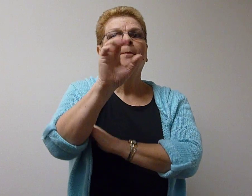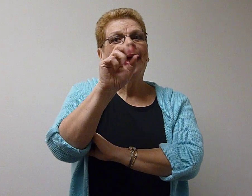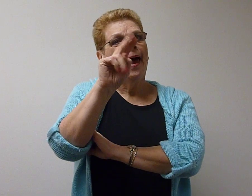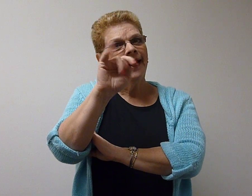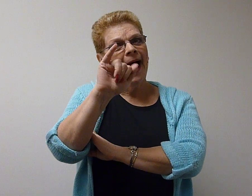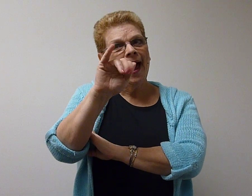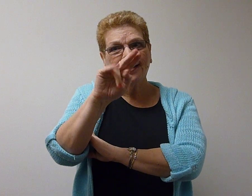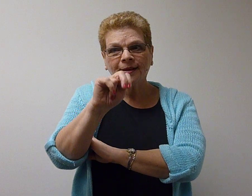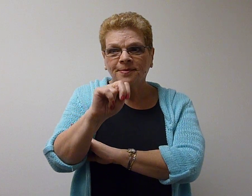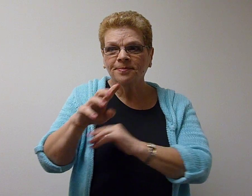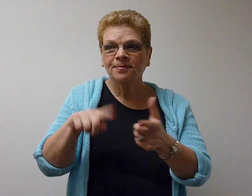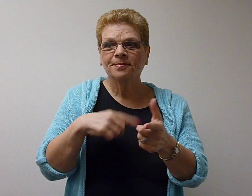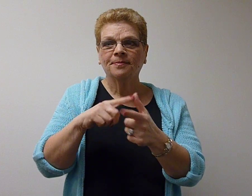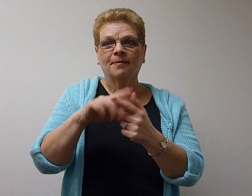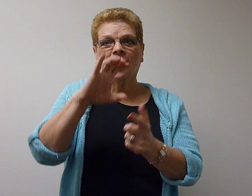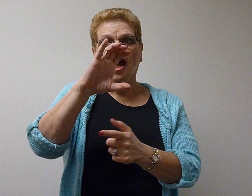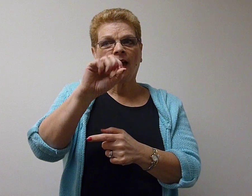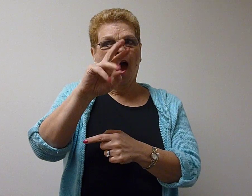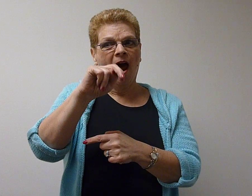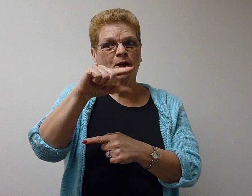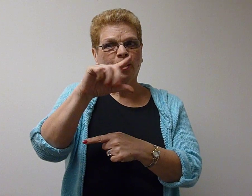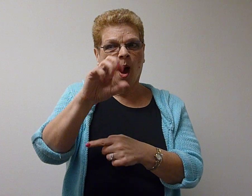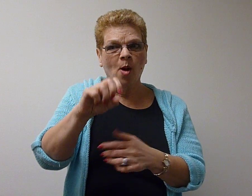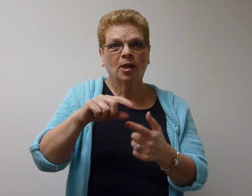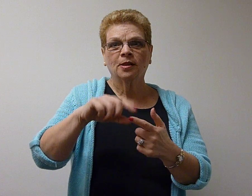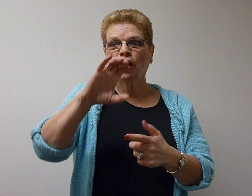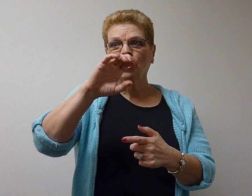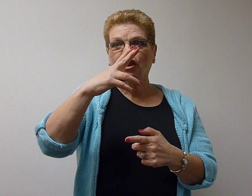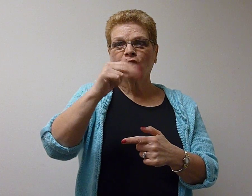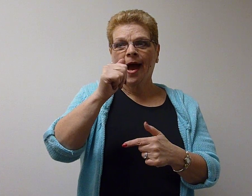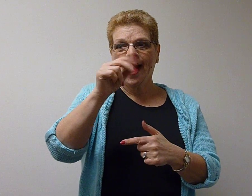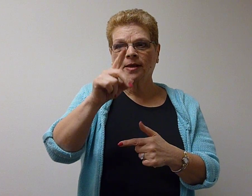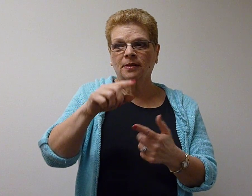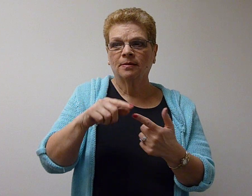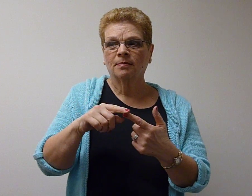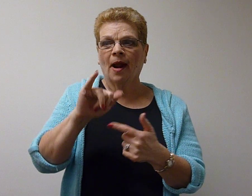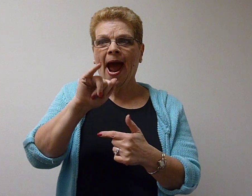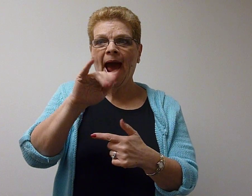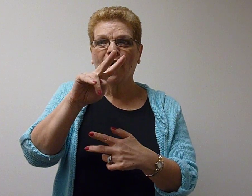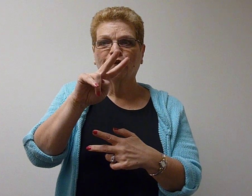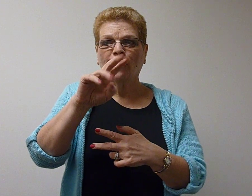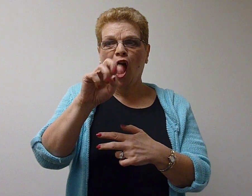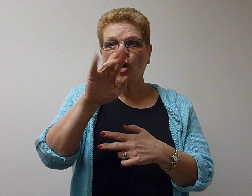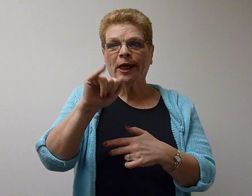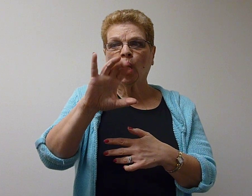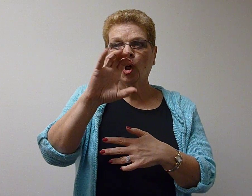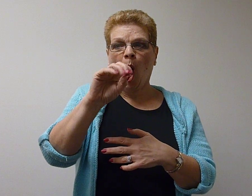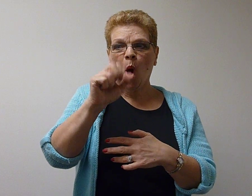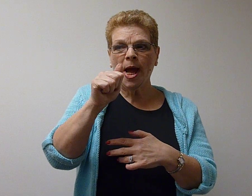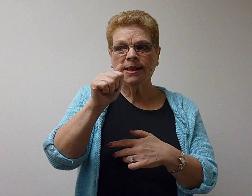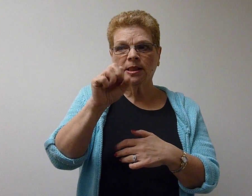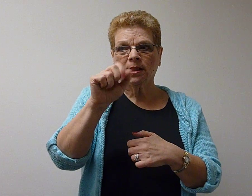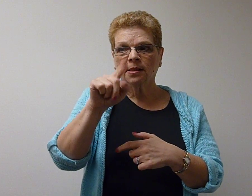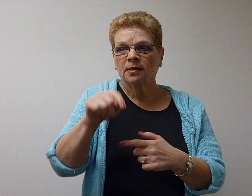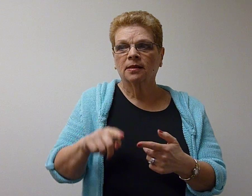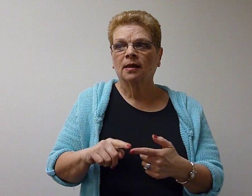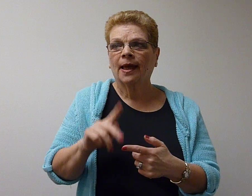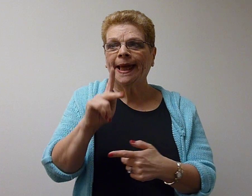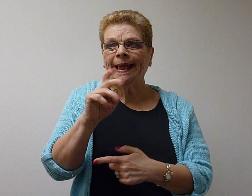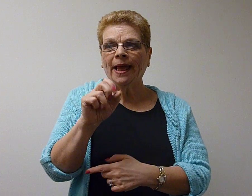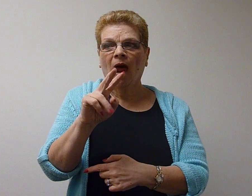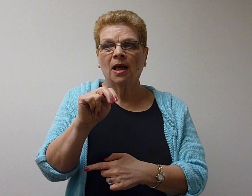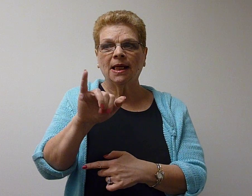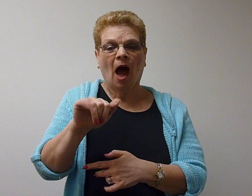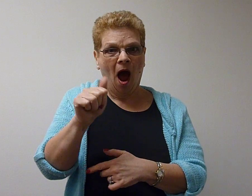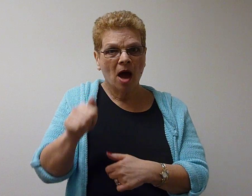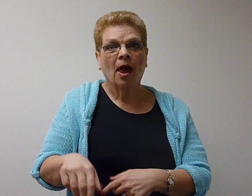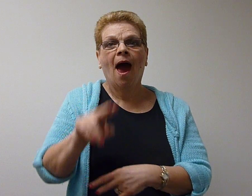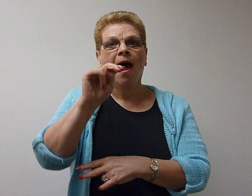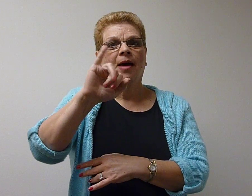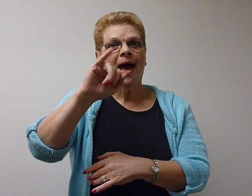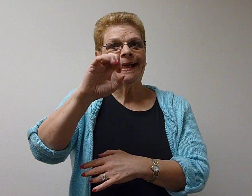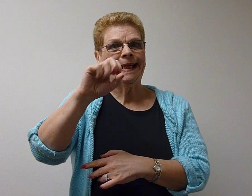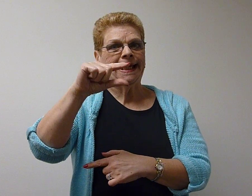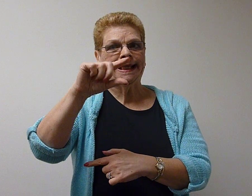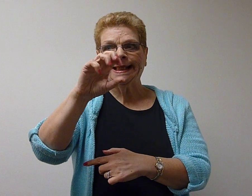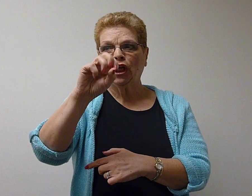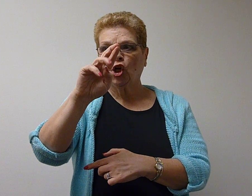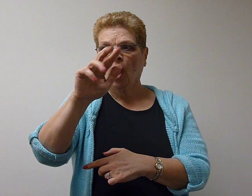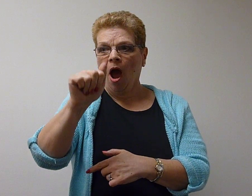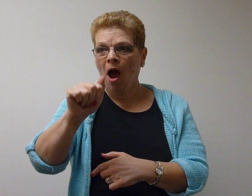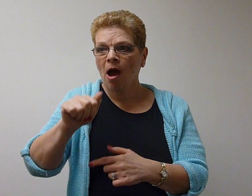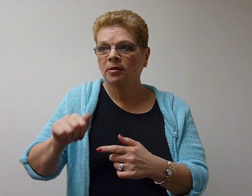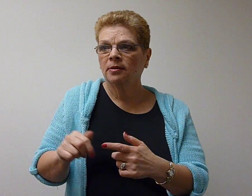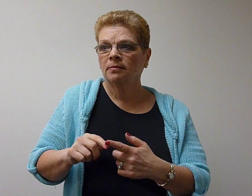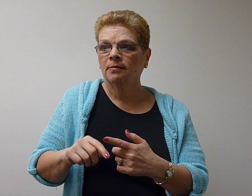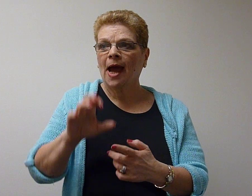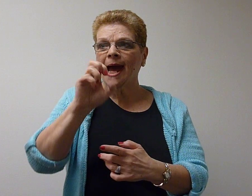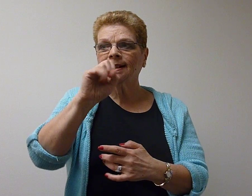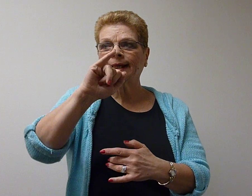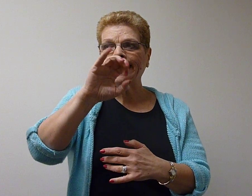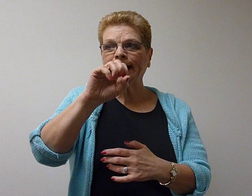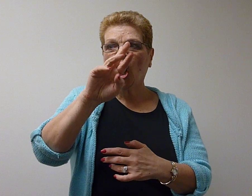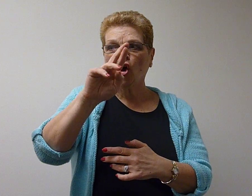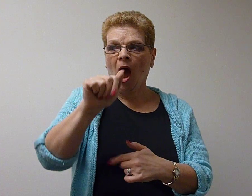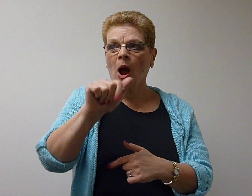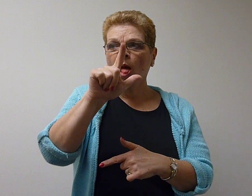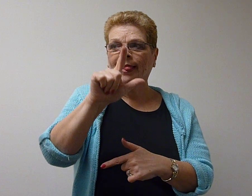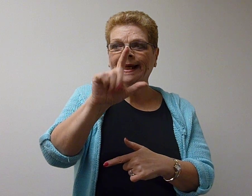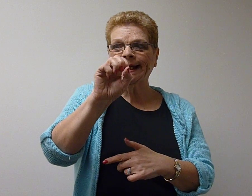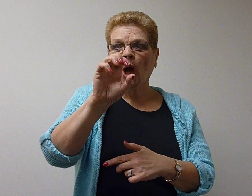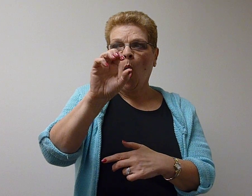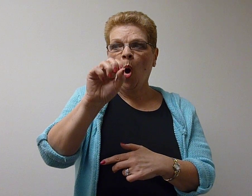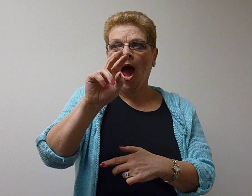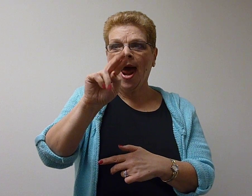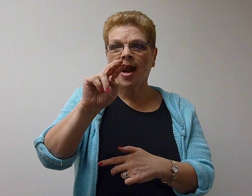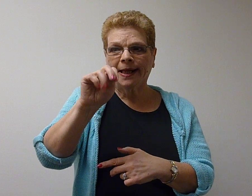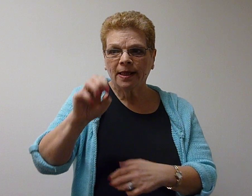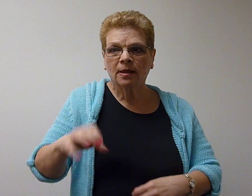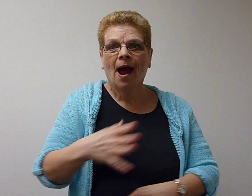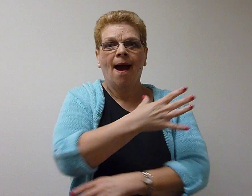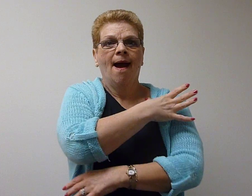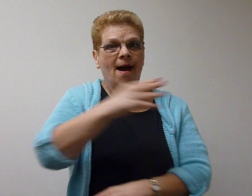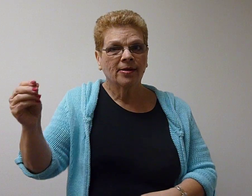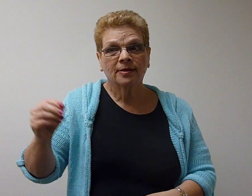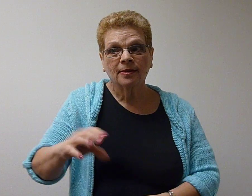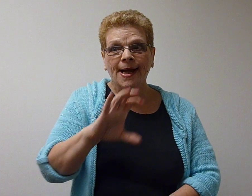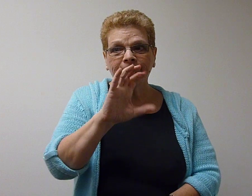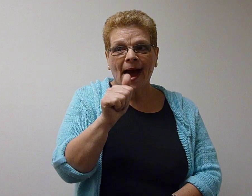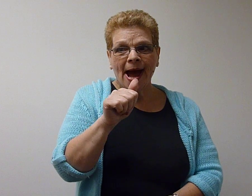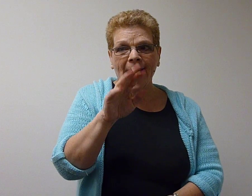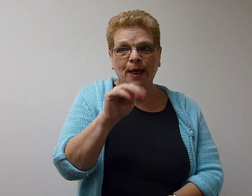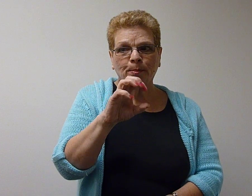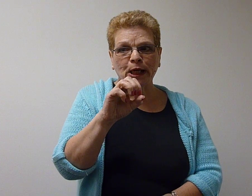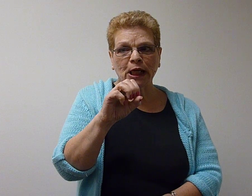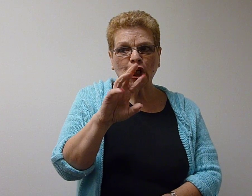Benin, Congo, Chad, Ivory Coast, Kenya, Nigeria, Sierra Leone, and Cameroon.